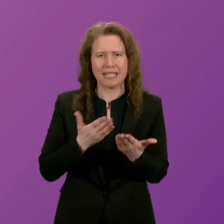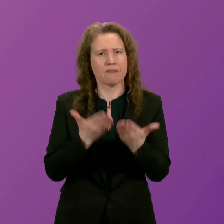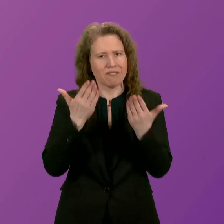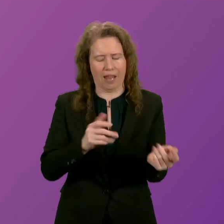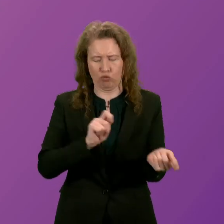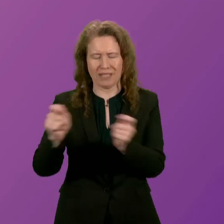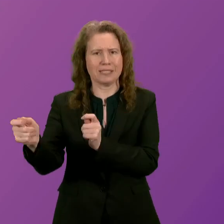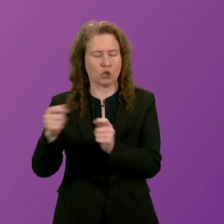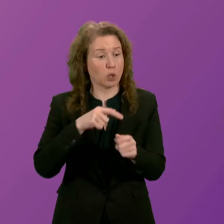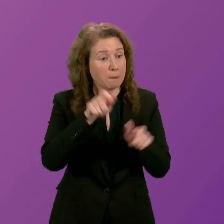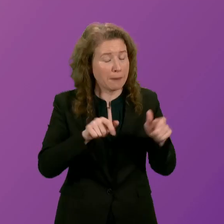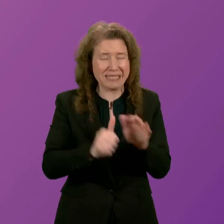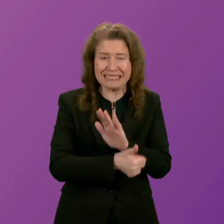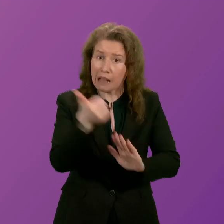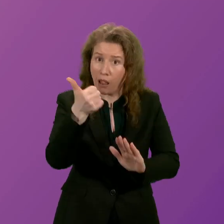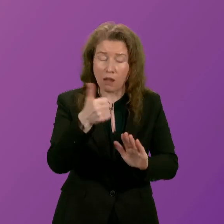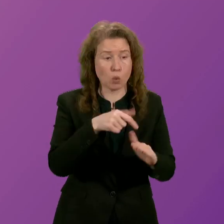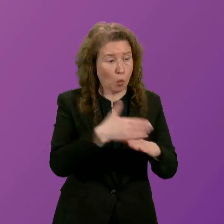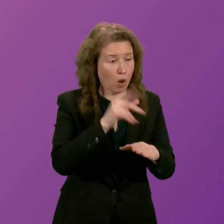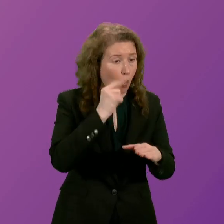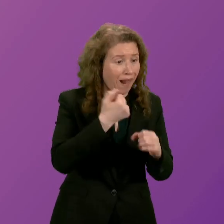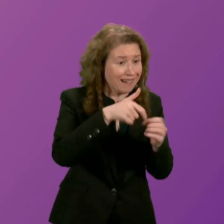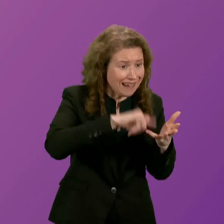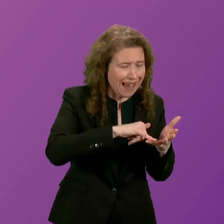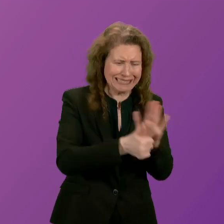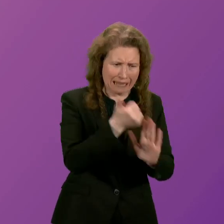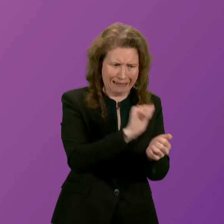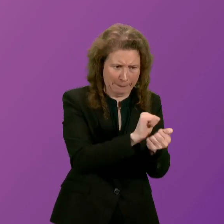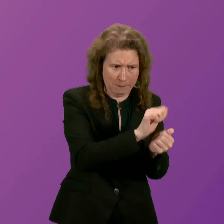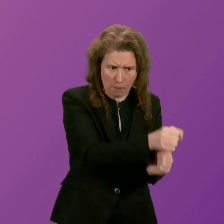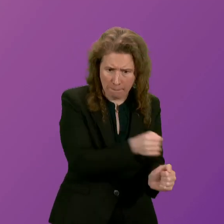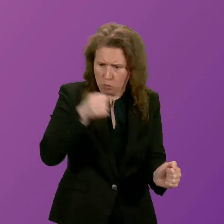highly skilled offshore energy workers is essential. I am deeply concerned to